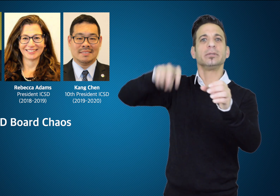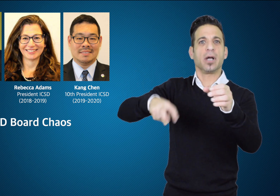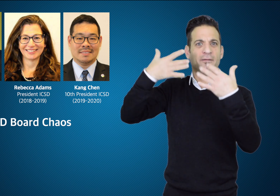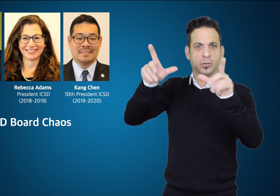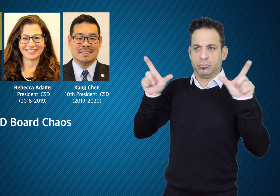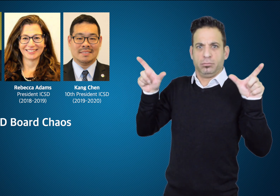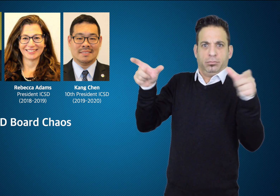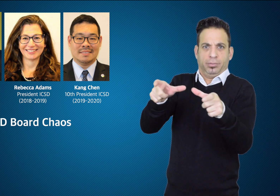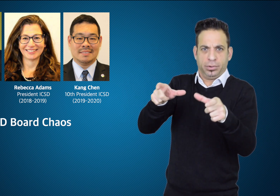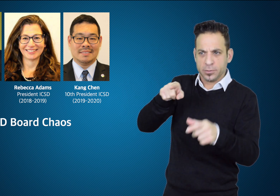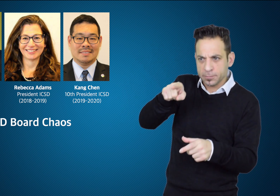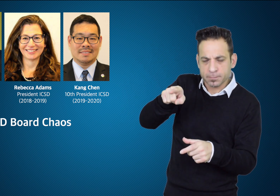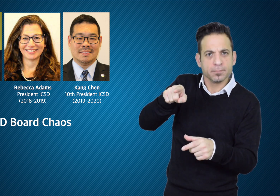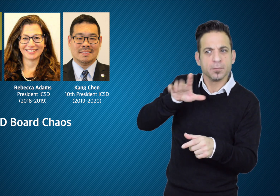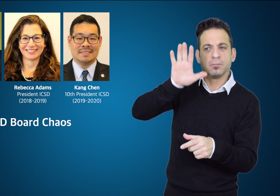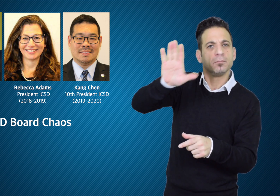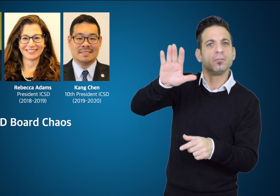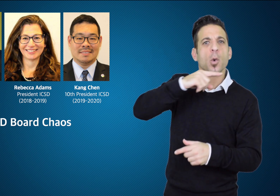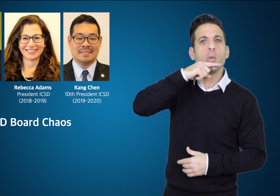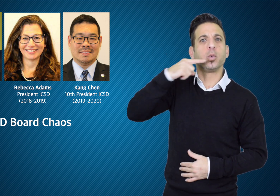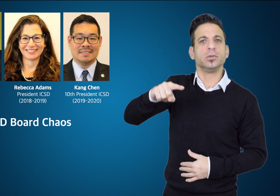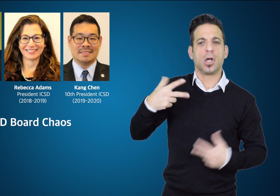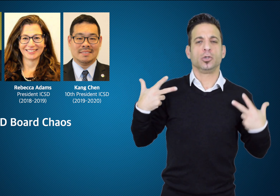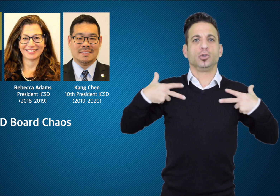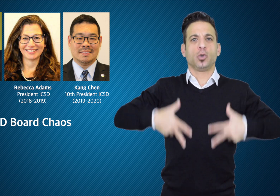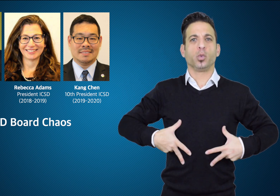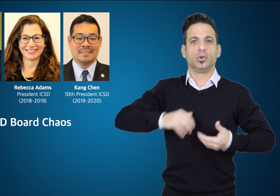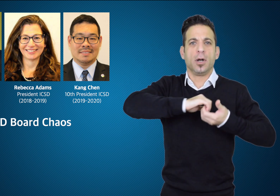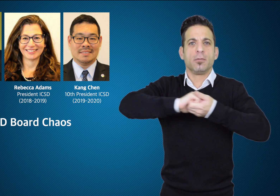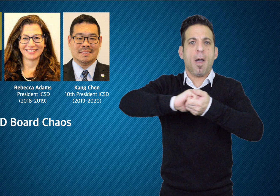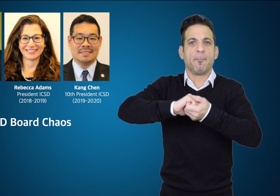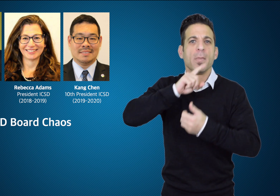when he was placed under home arrest on charges